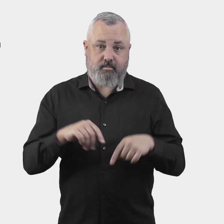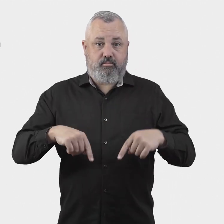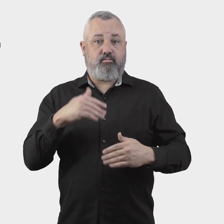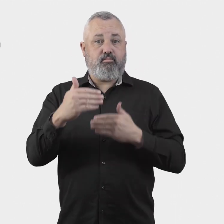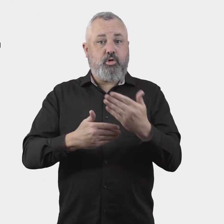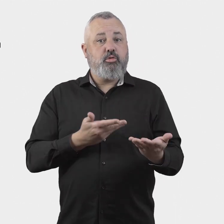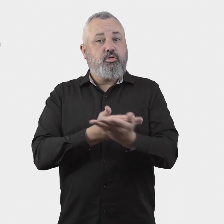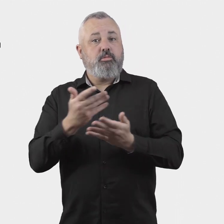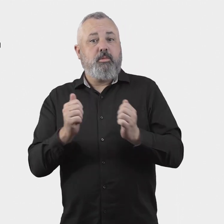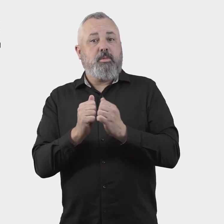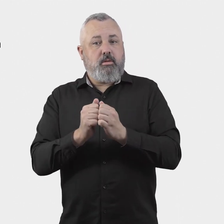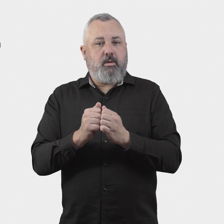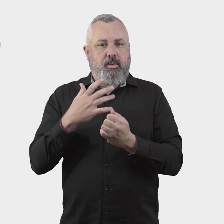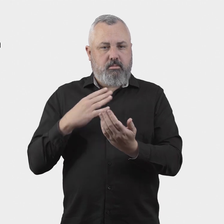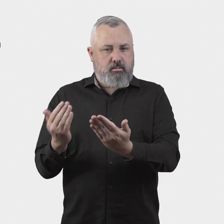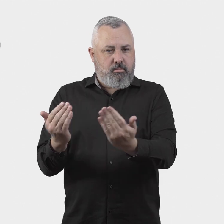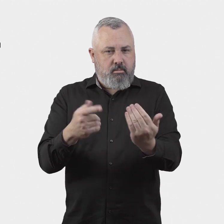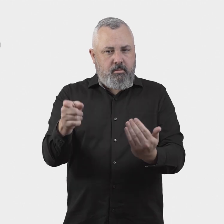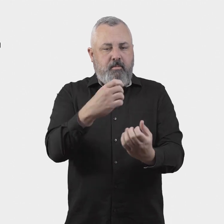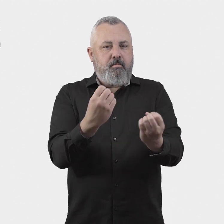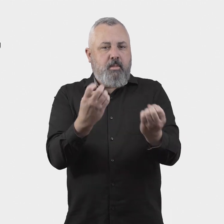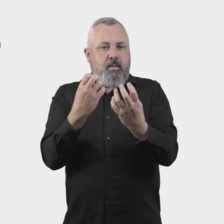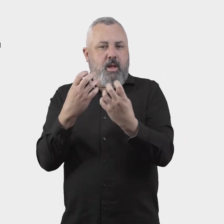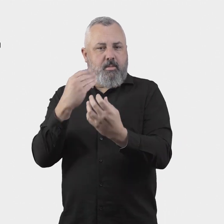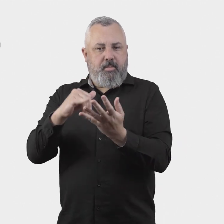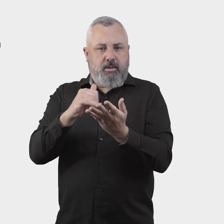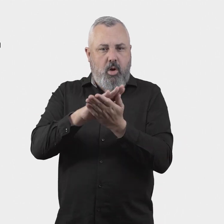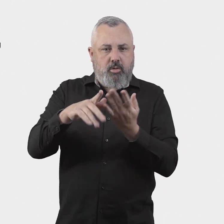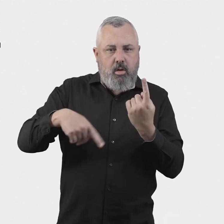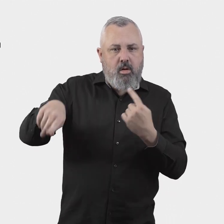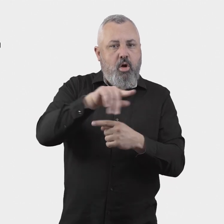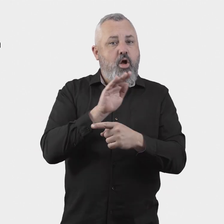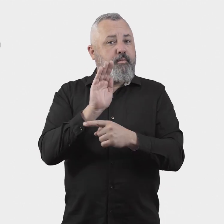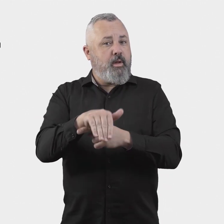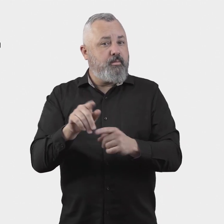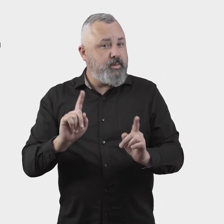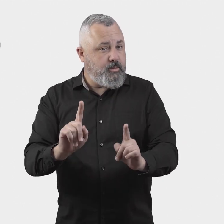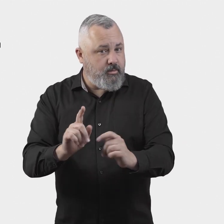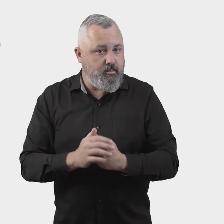The consultation paper seeks stakeholder feedback on: